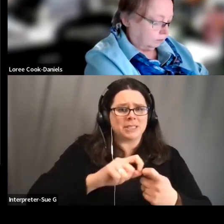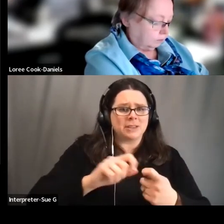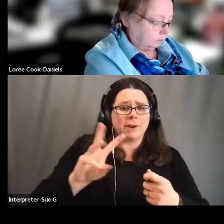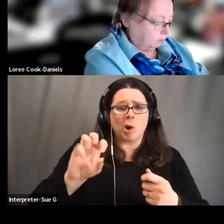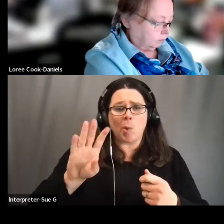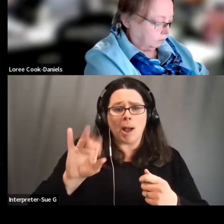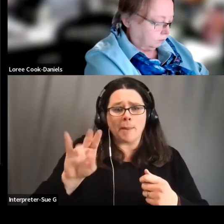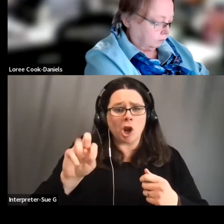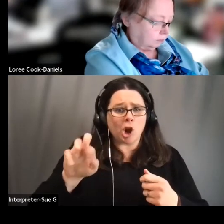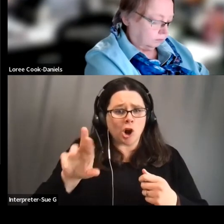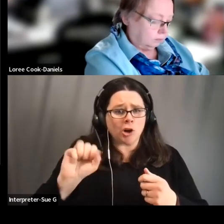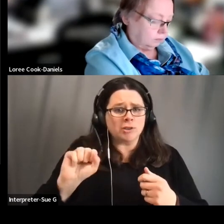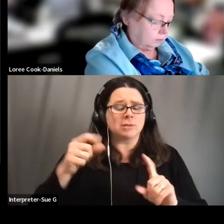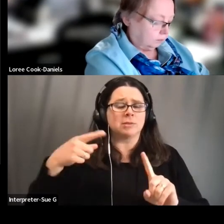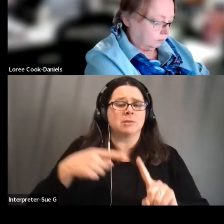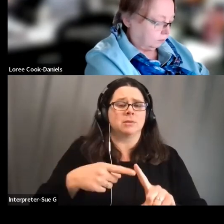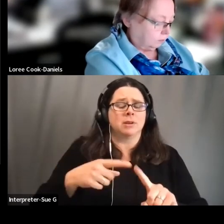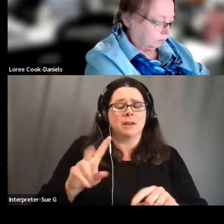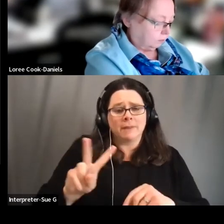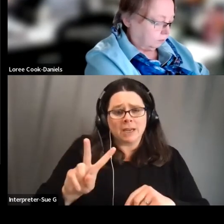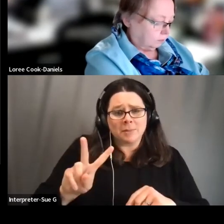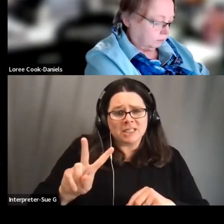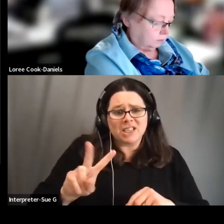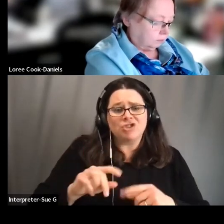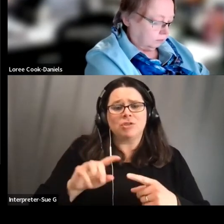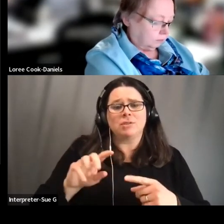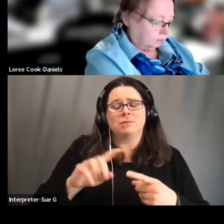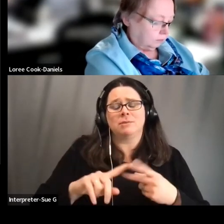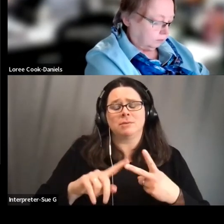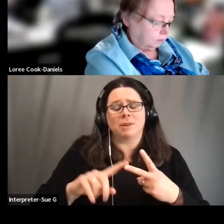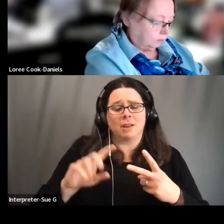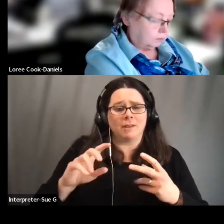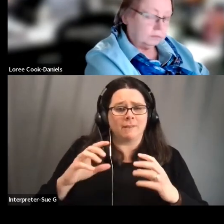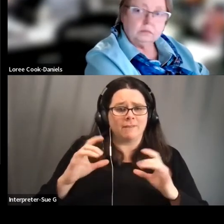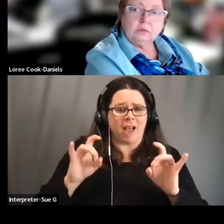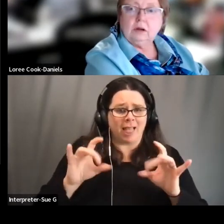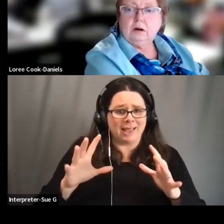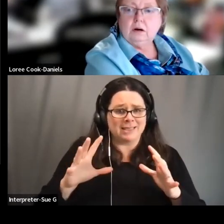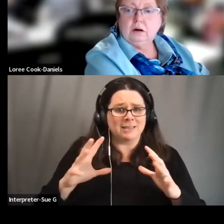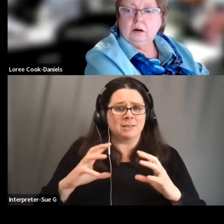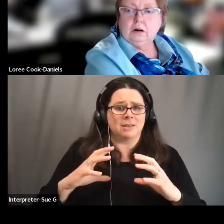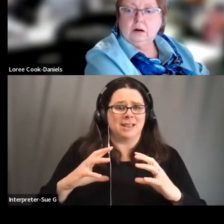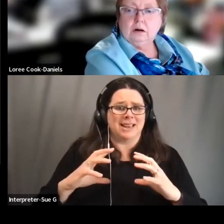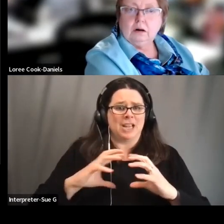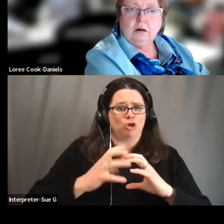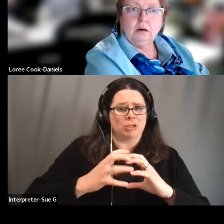that are about victimization and violence and those intersections. That's definitely one place that you can go